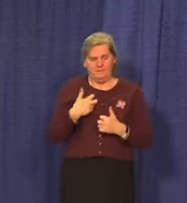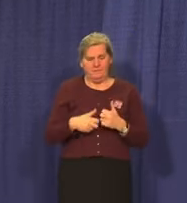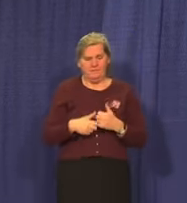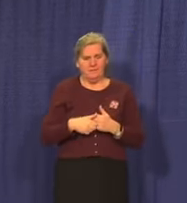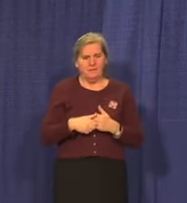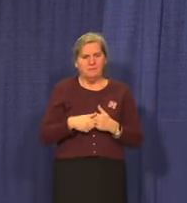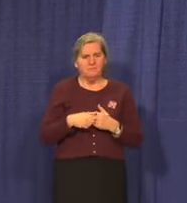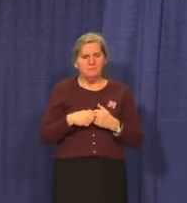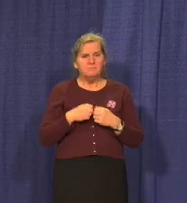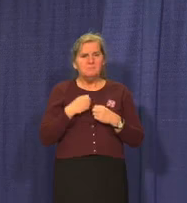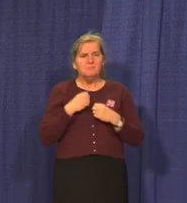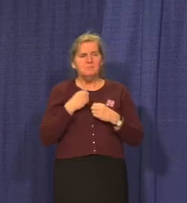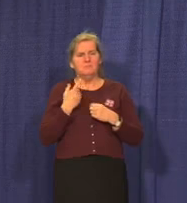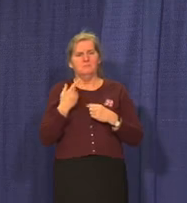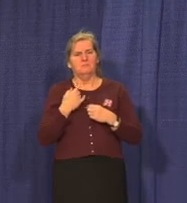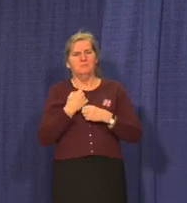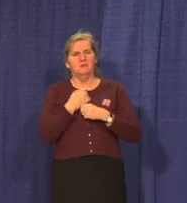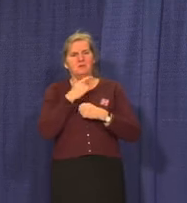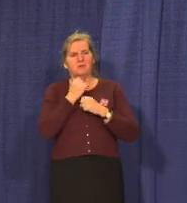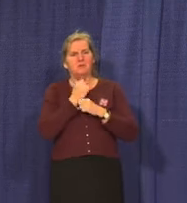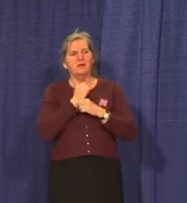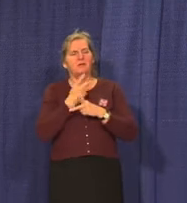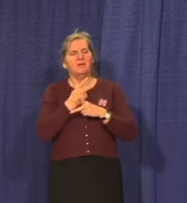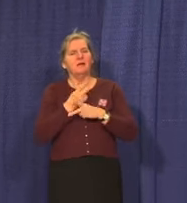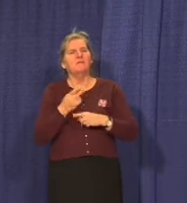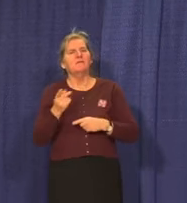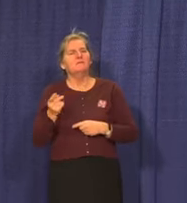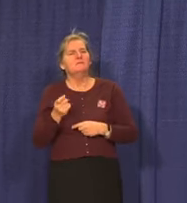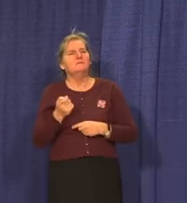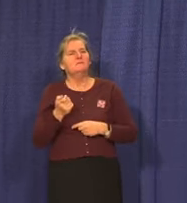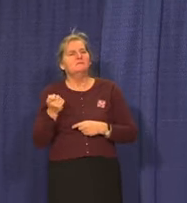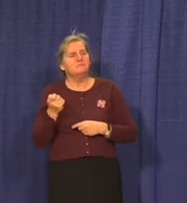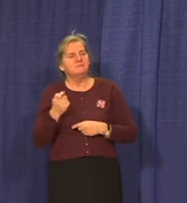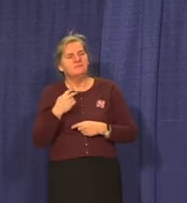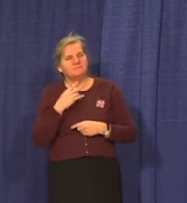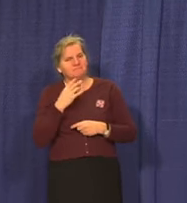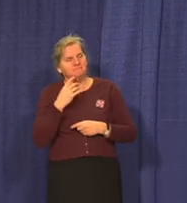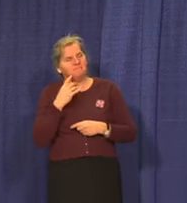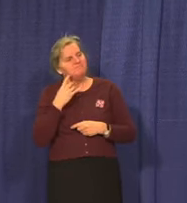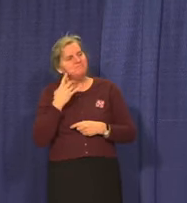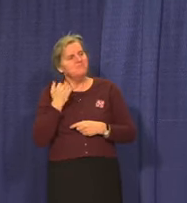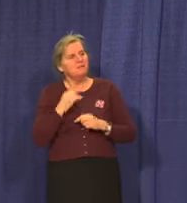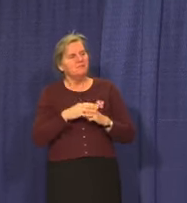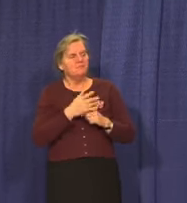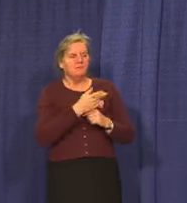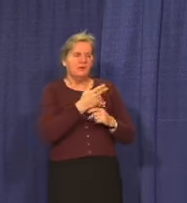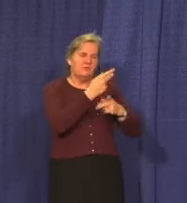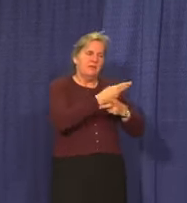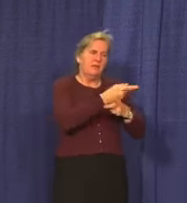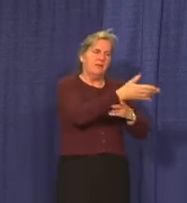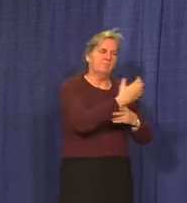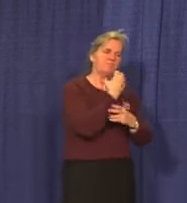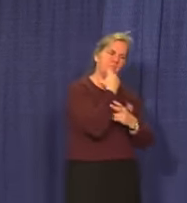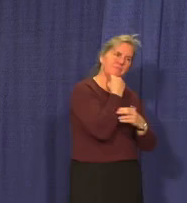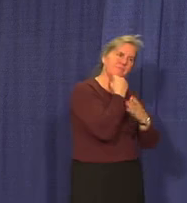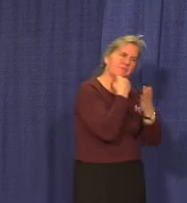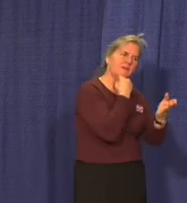EVERYBODY IS TAKEN CARE OF, AND THAT STARTS WITH OUR CHIEF MEDICAL OFFICER OF HEALTH FOR SURE. WHEN WE HAVE OUR REGULAR